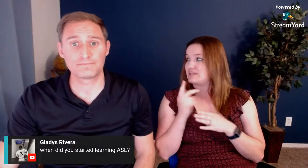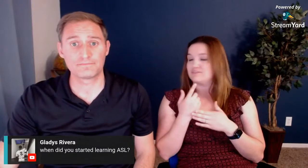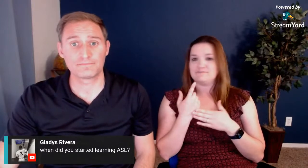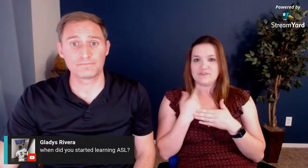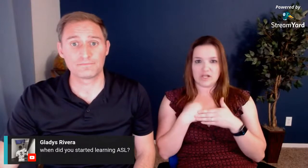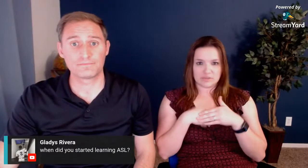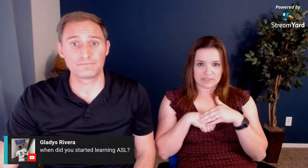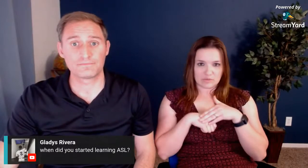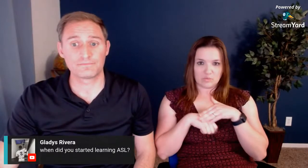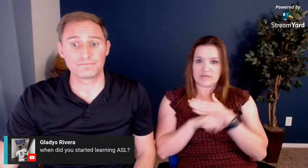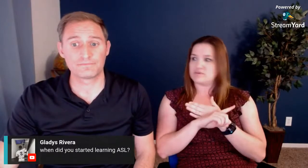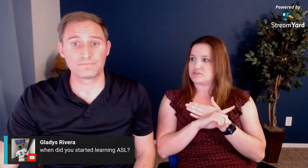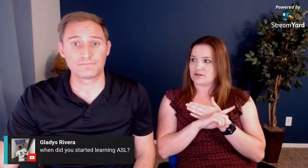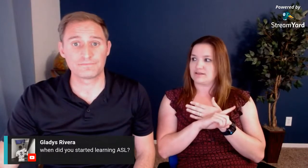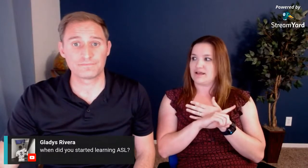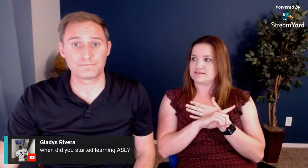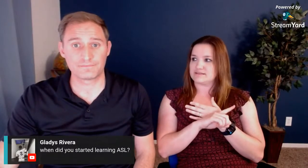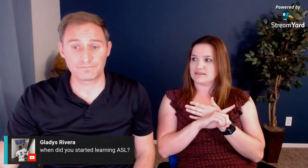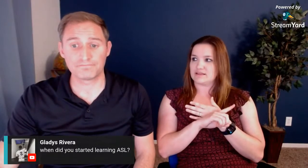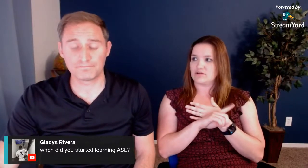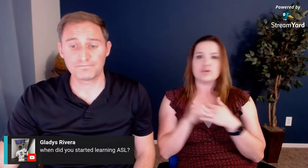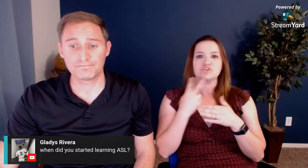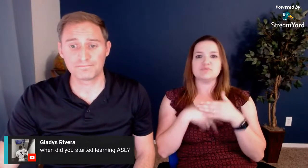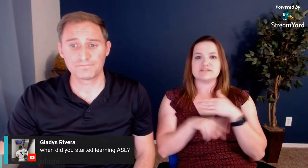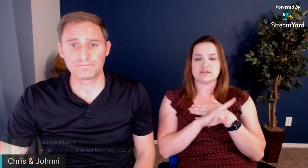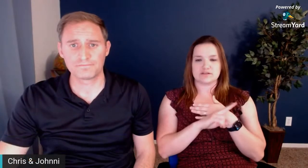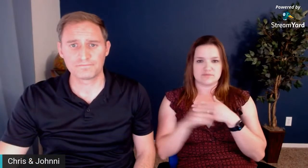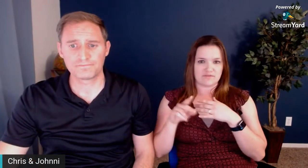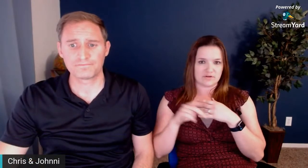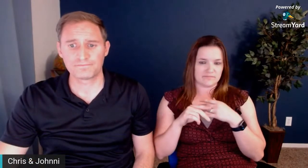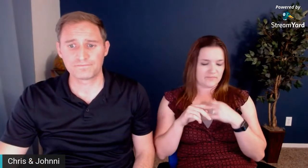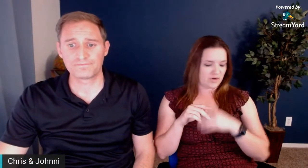and the following week we started class i think i don't know two weeks later because after